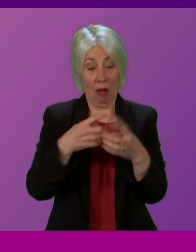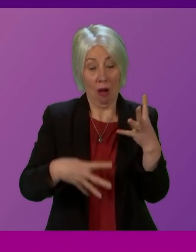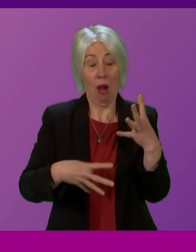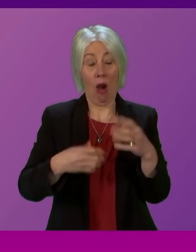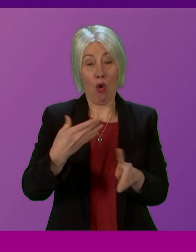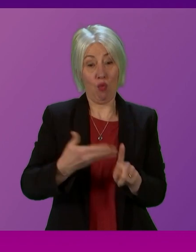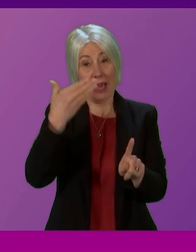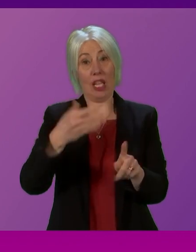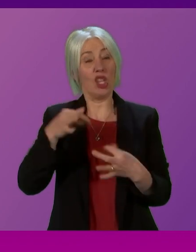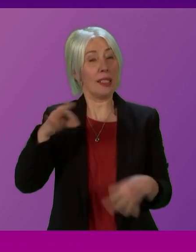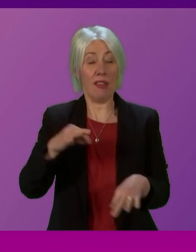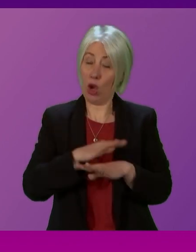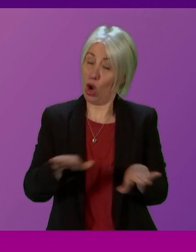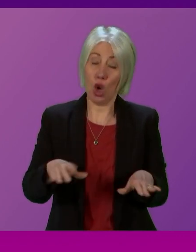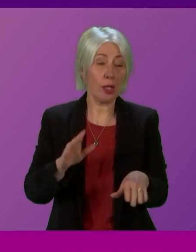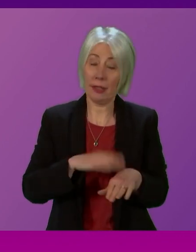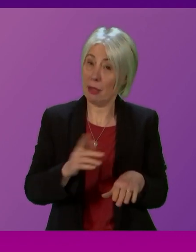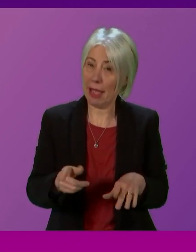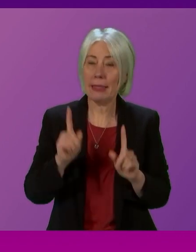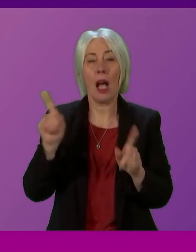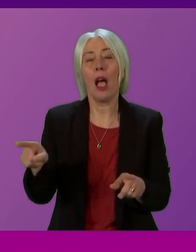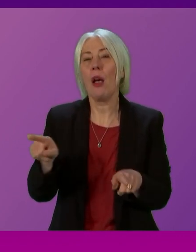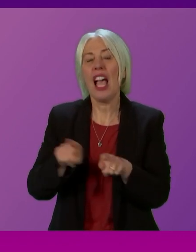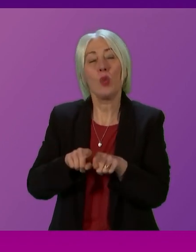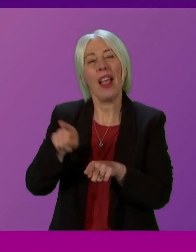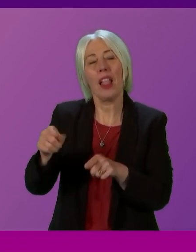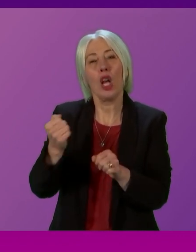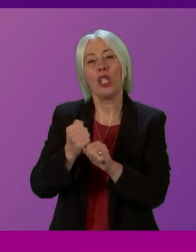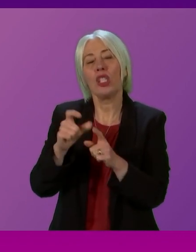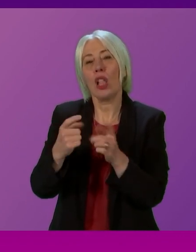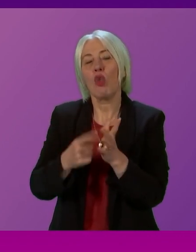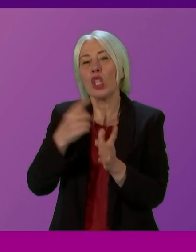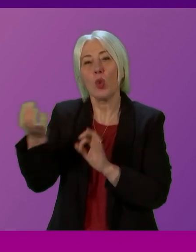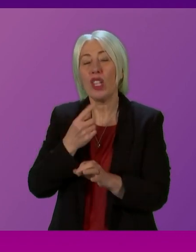The other thing that Douglas Ross’s questions ignore is the fact that, for any sex offenders